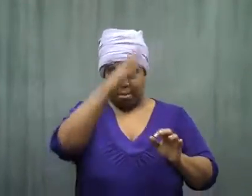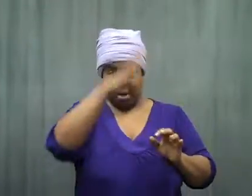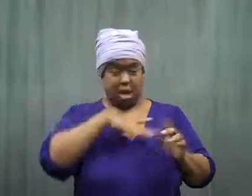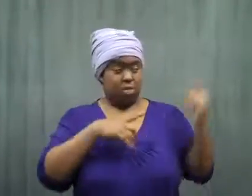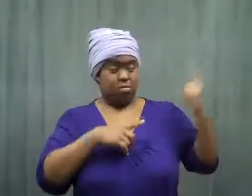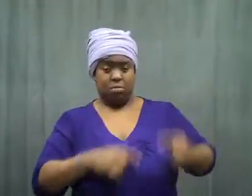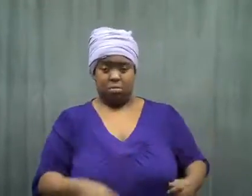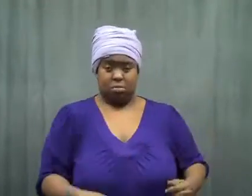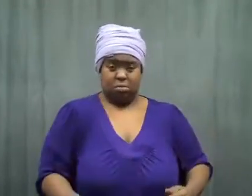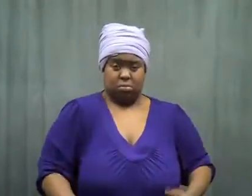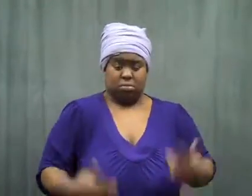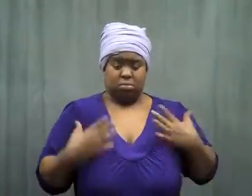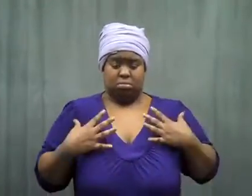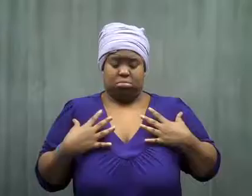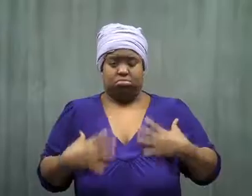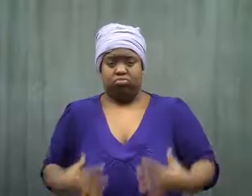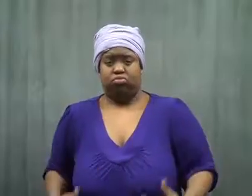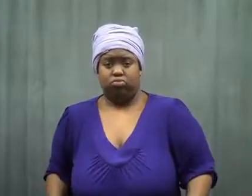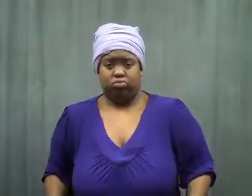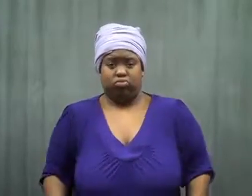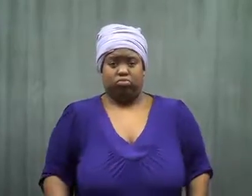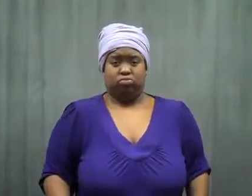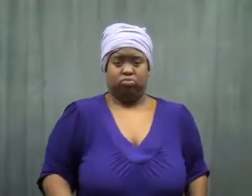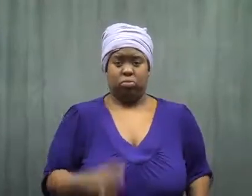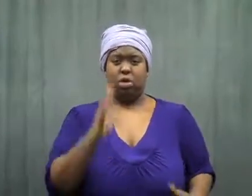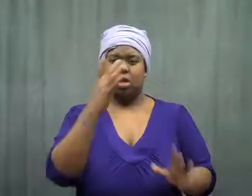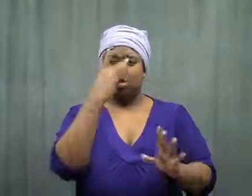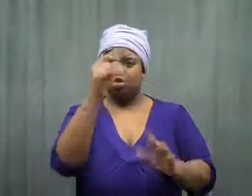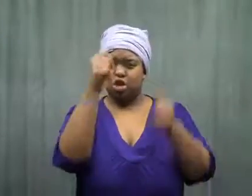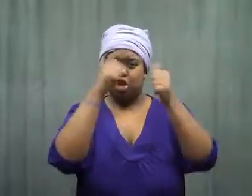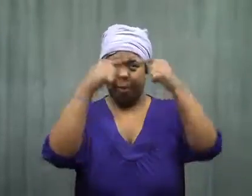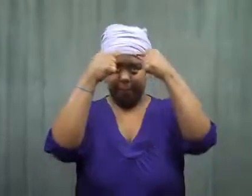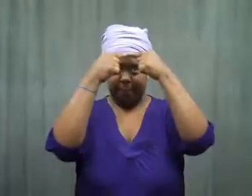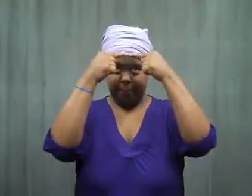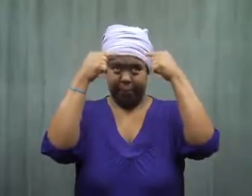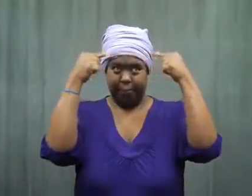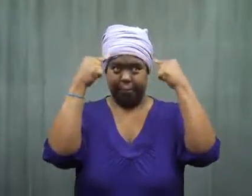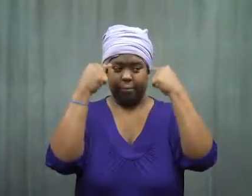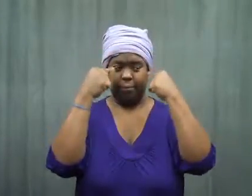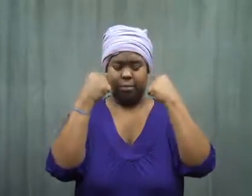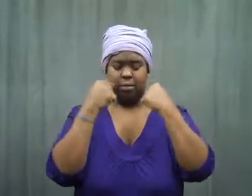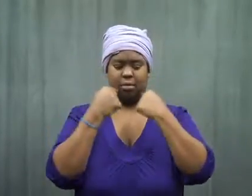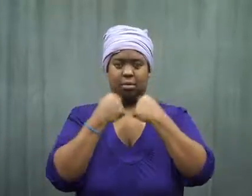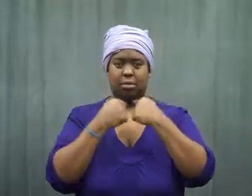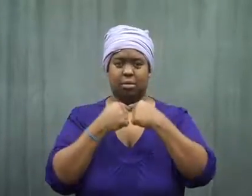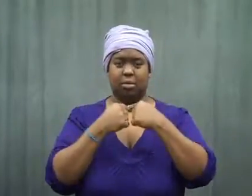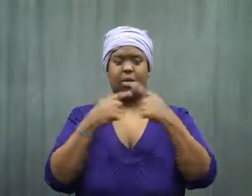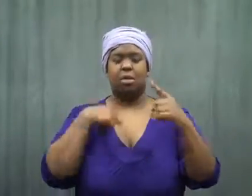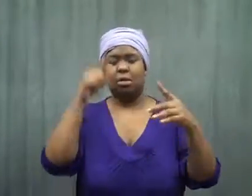The man walked like this, and he had an interesting shape to his head.